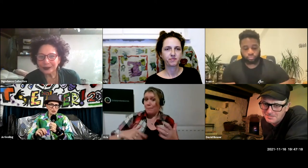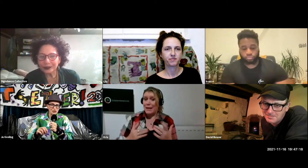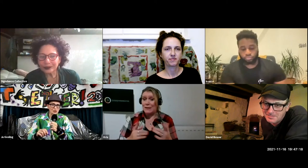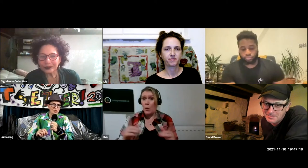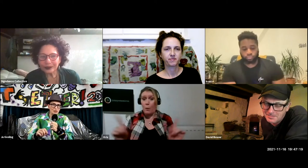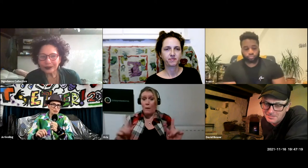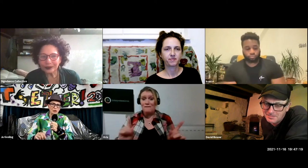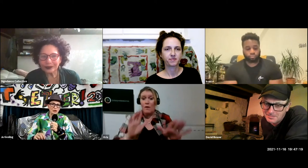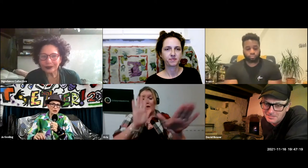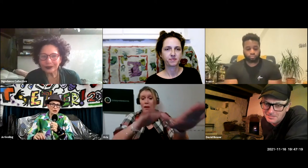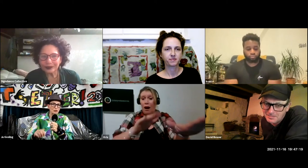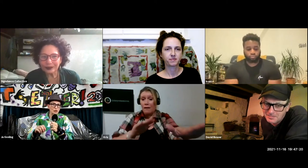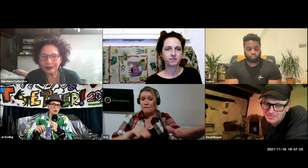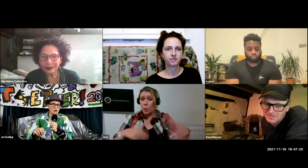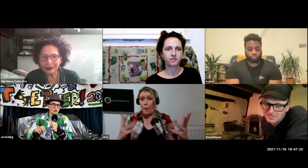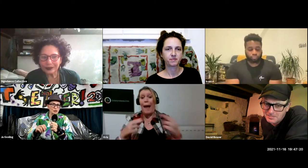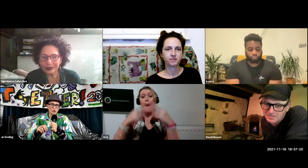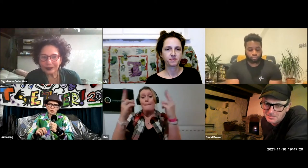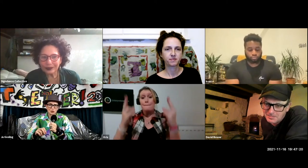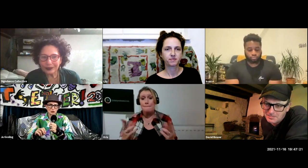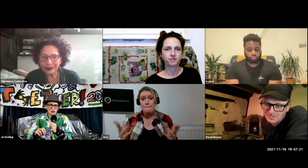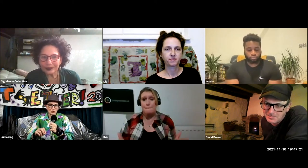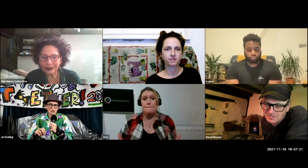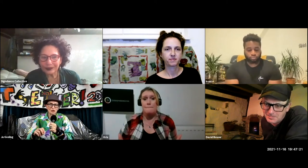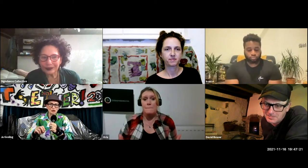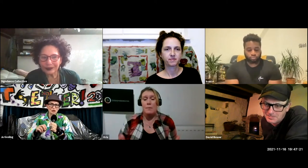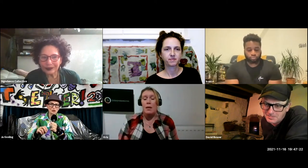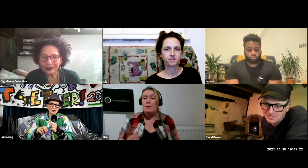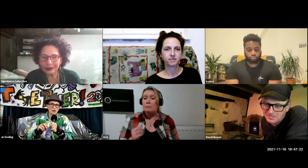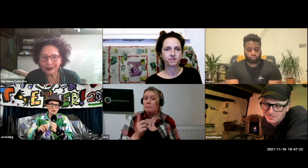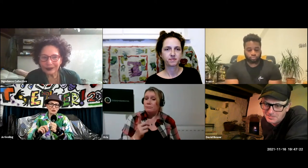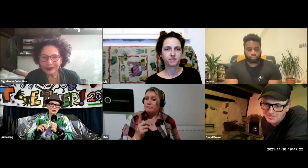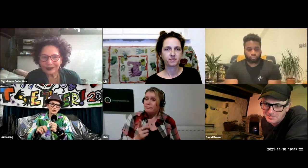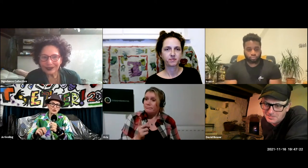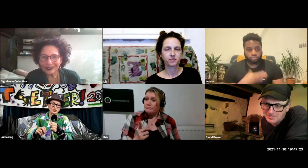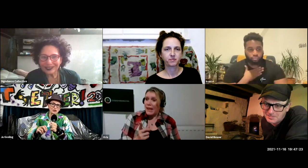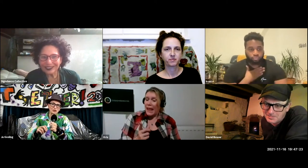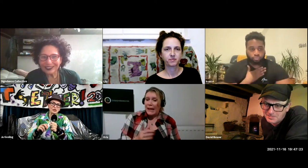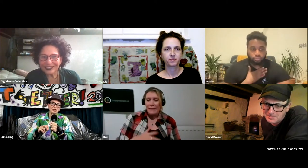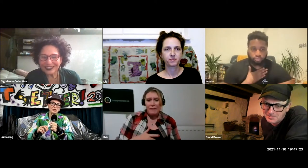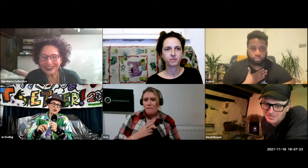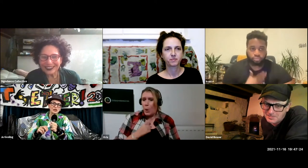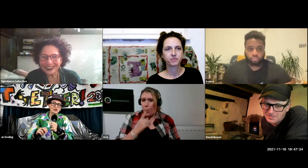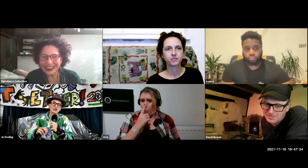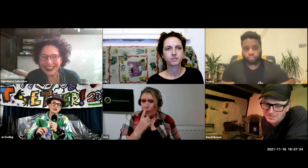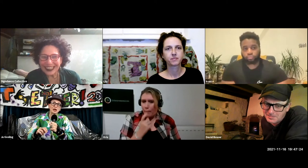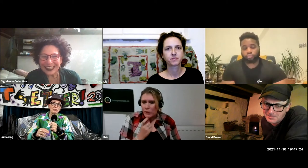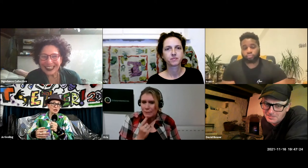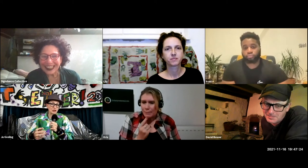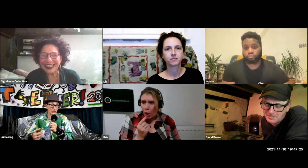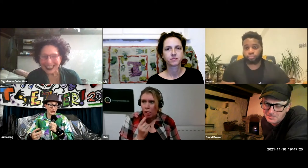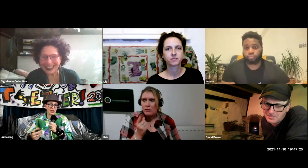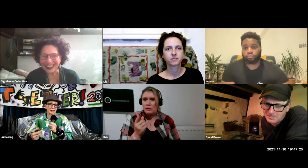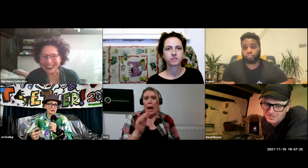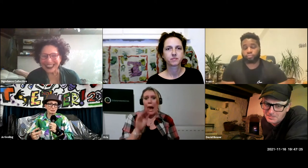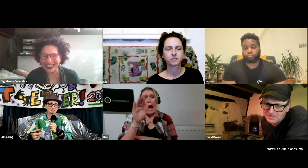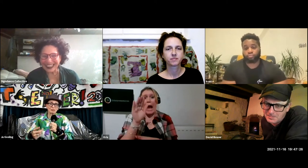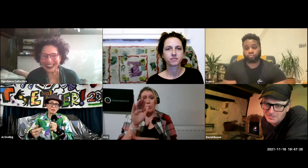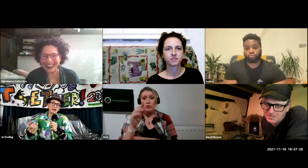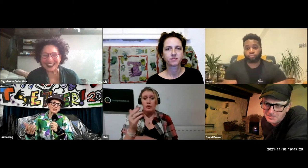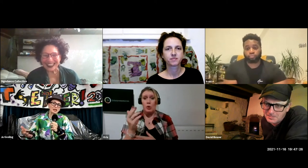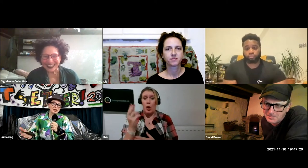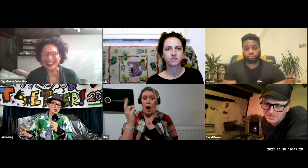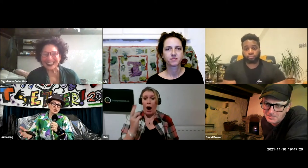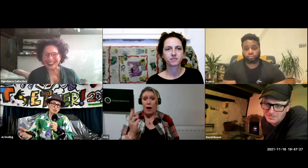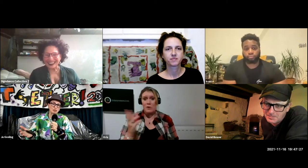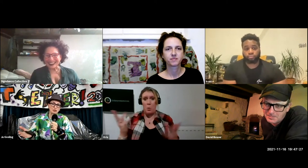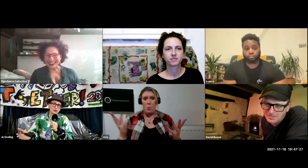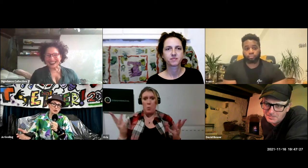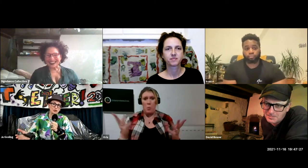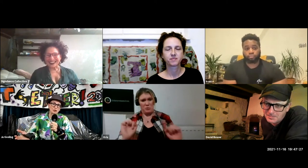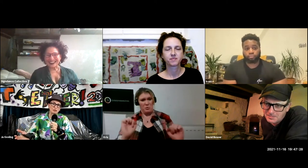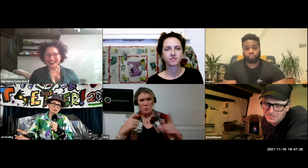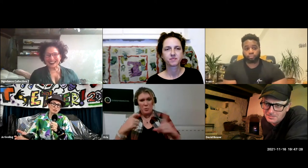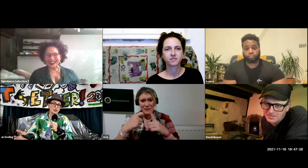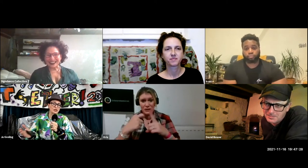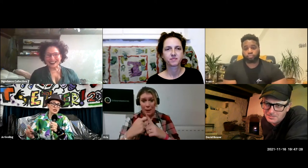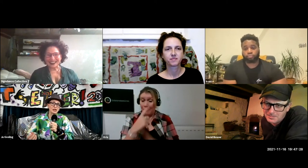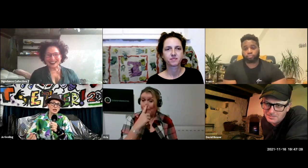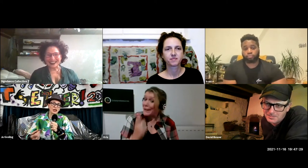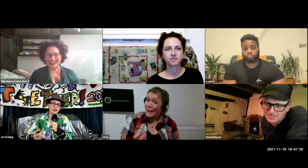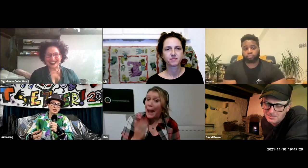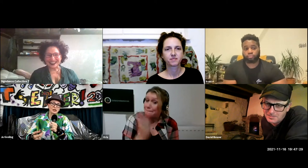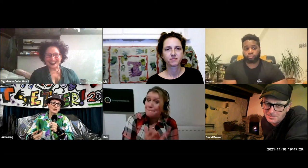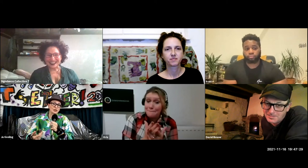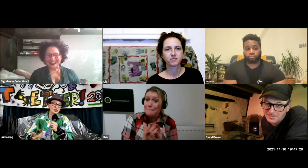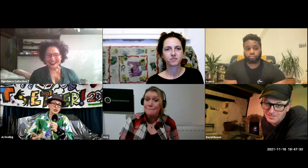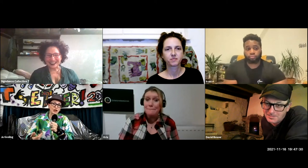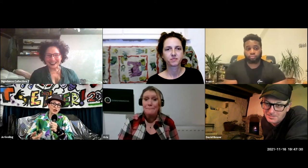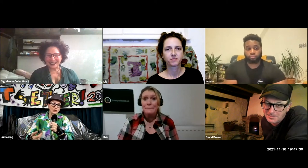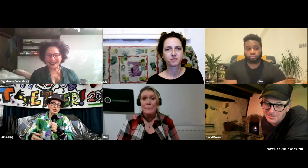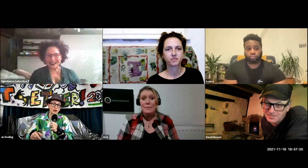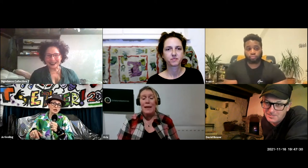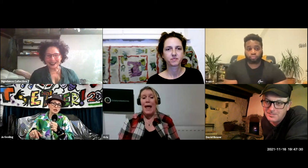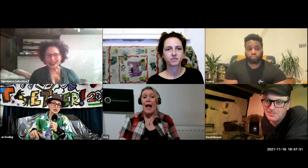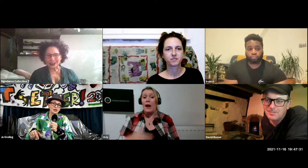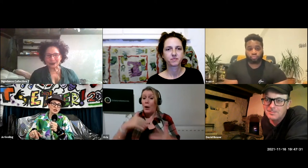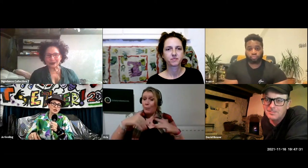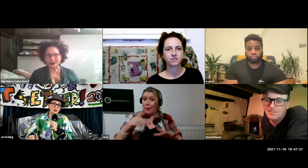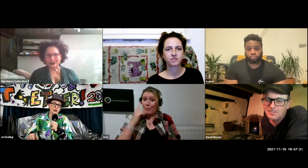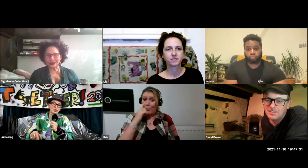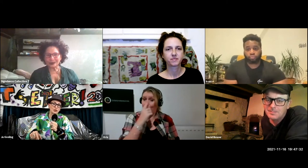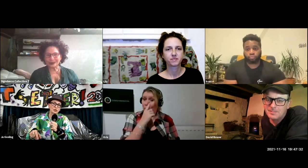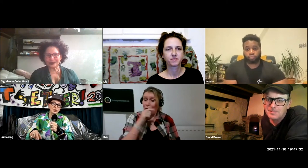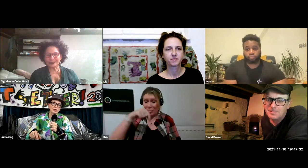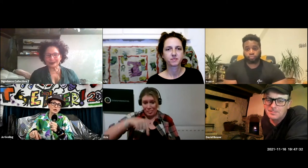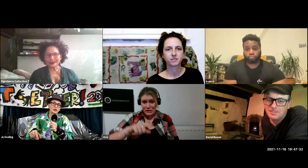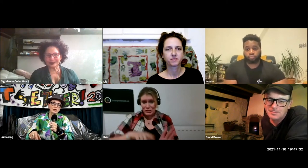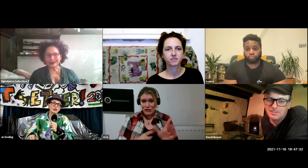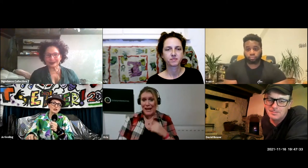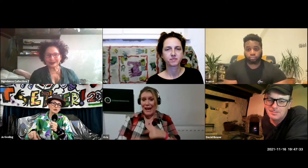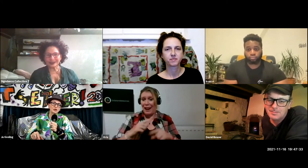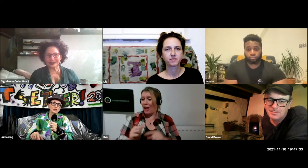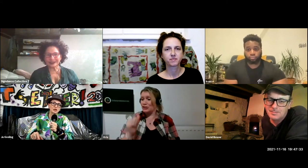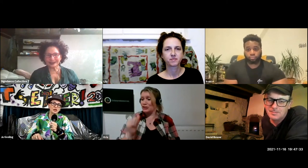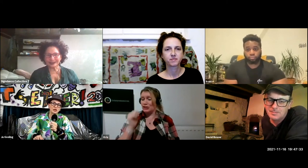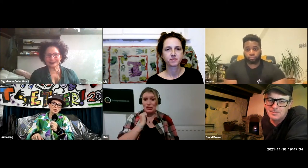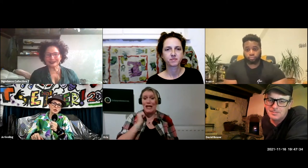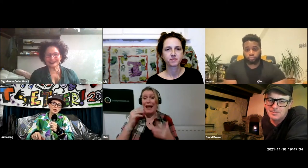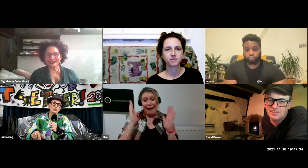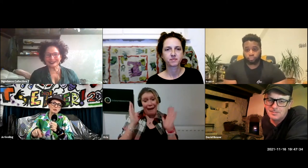and your help with the film this year